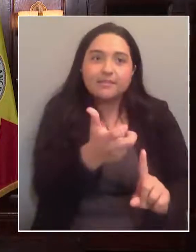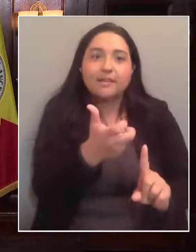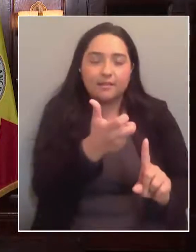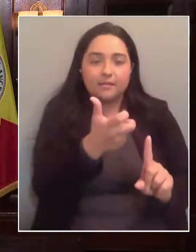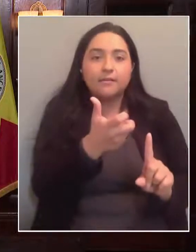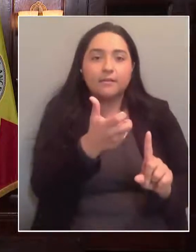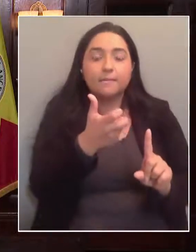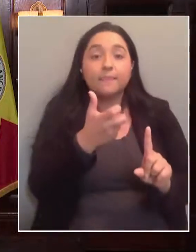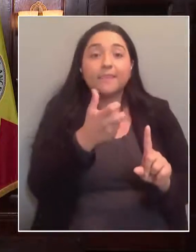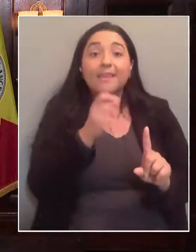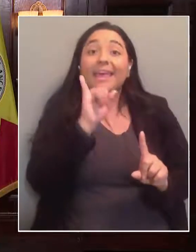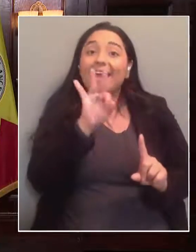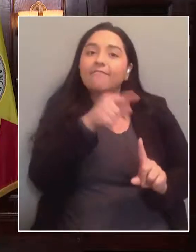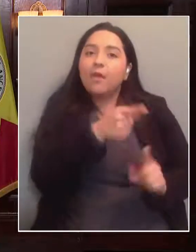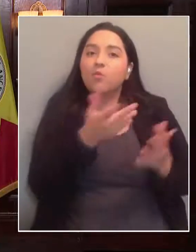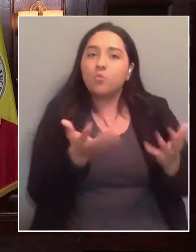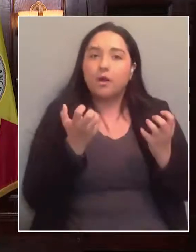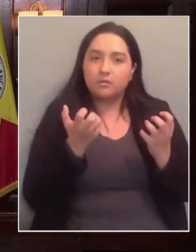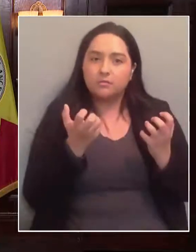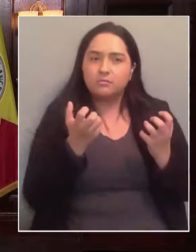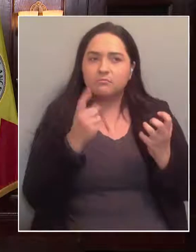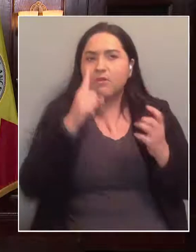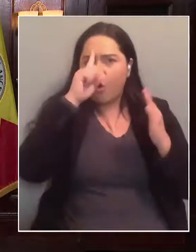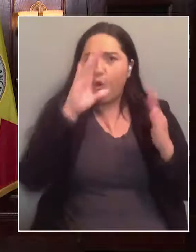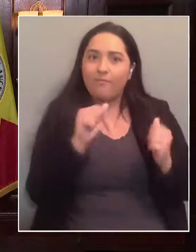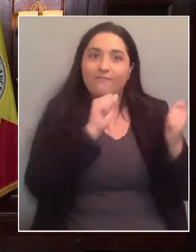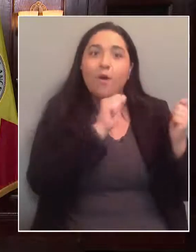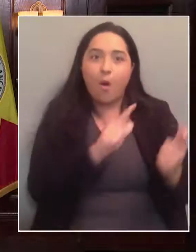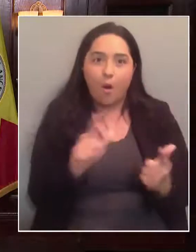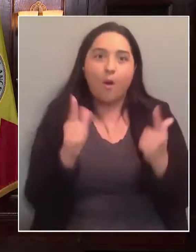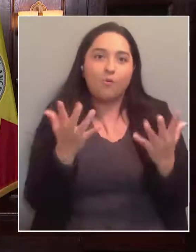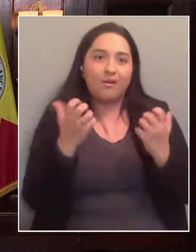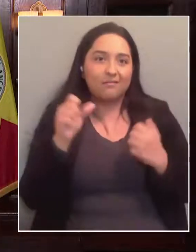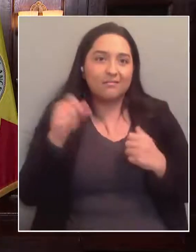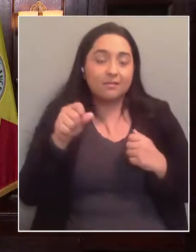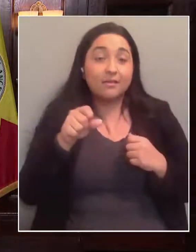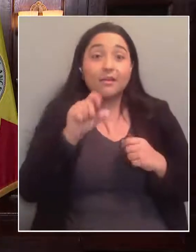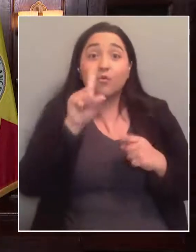OUR HEALTHCARE WORKERS NEED TO BE VACCINATED, THE MOMENT THAT